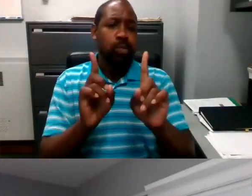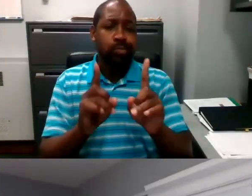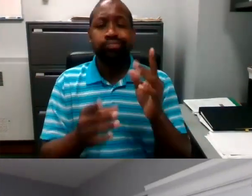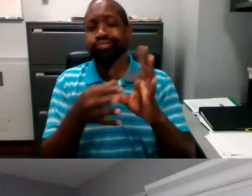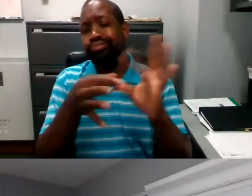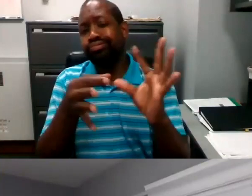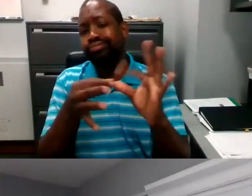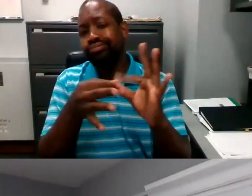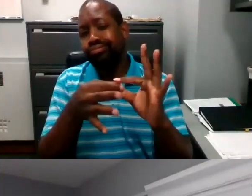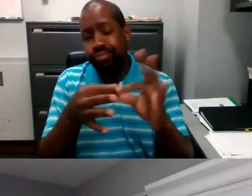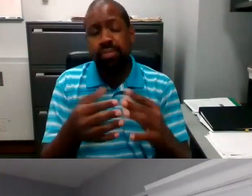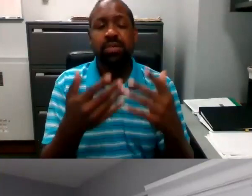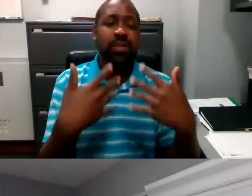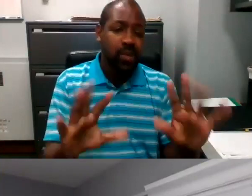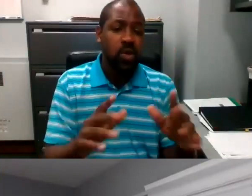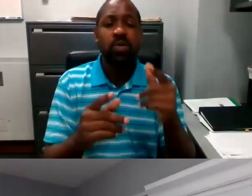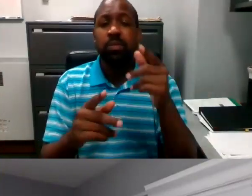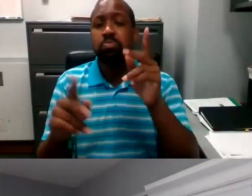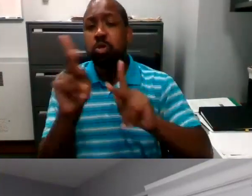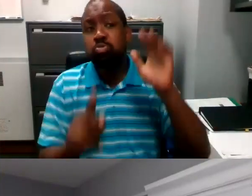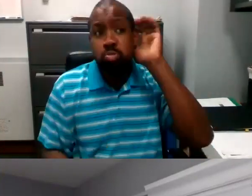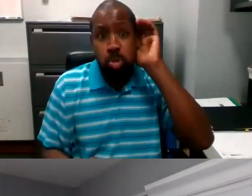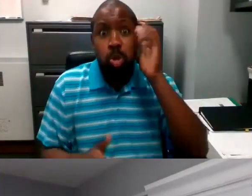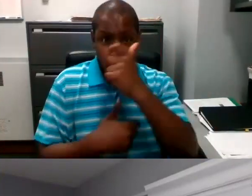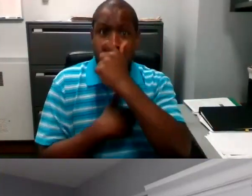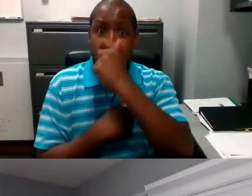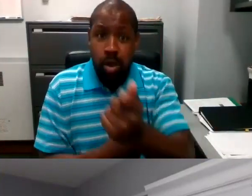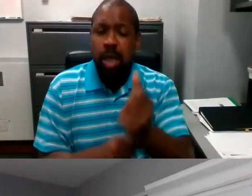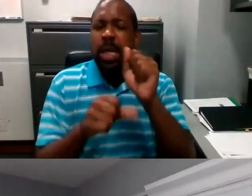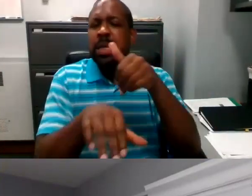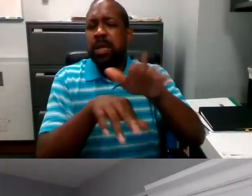GOING TO LOOK AT OTHER THINGS, LIKE SERVICE WORK, LIKE UPS OR THE POST OFFICE. WE REALLY WANT TO GET DIFFERENT THEMES GOING. AND ALL TOGETHER WE'LL HAVE FIVE DIFFERENT TOPICS, FROM 2:00 TO 4:00 P.M. EACH DAY.